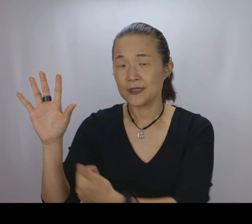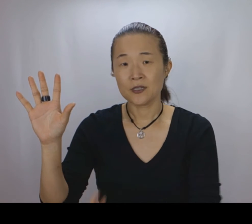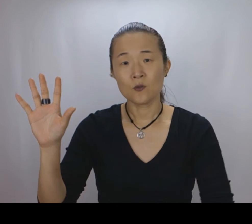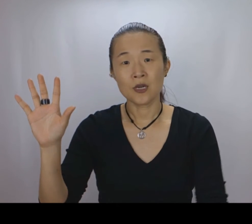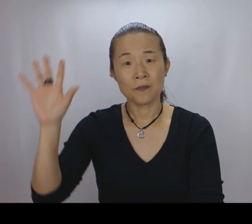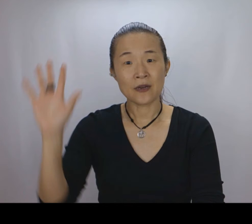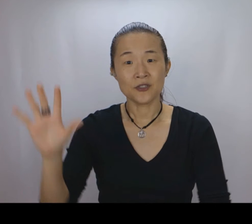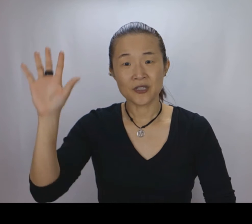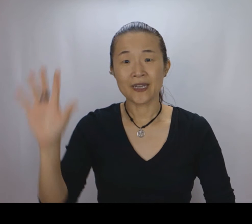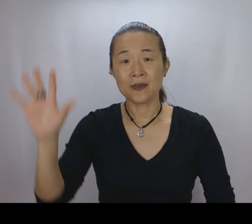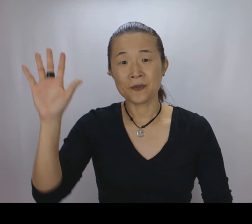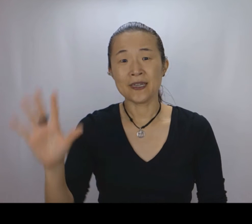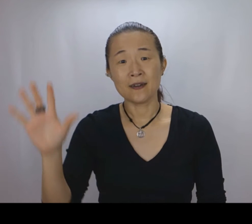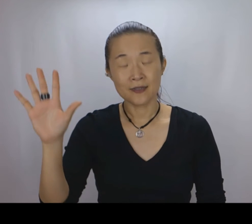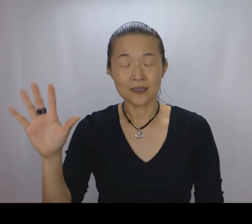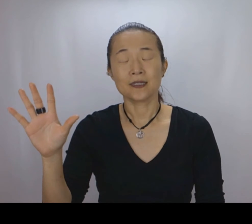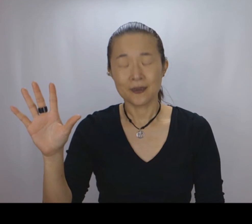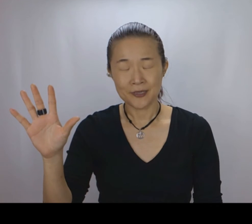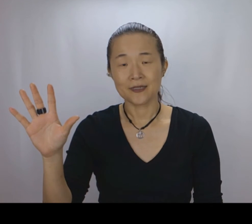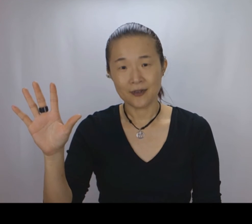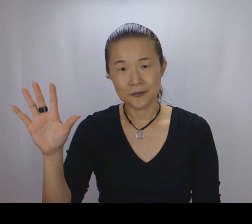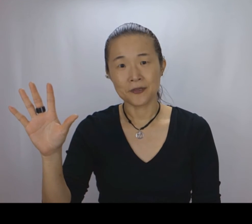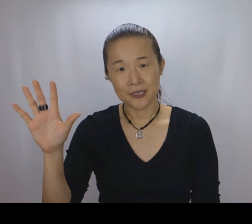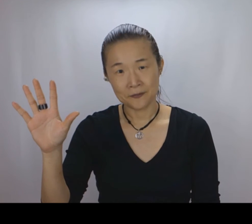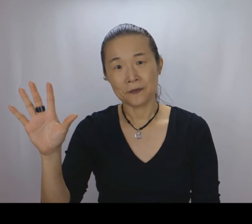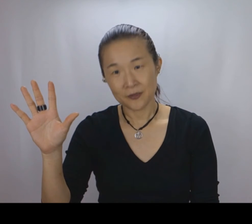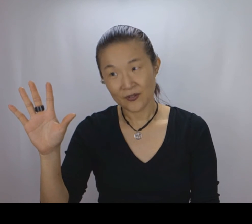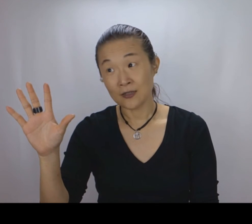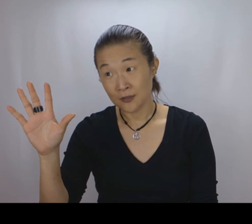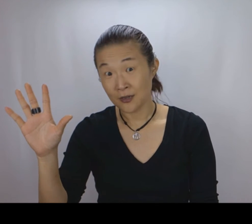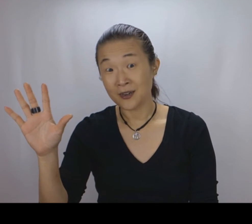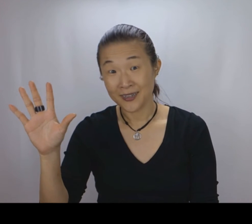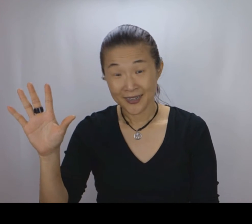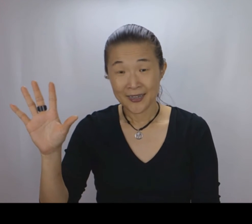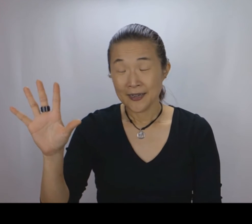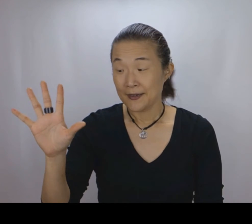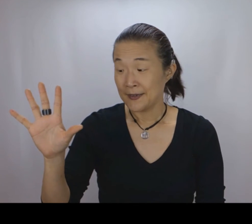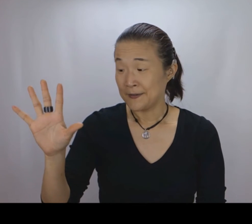You don't want to bounce your hand up and down because it kind of makes it hard for deaf people to follow along.